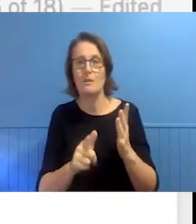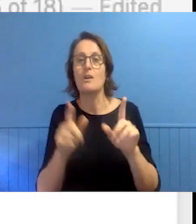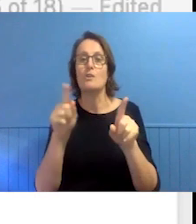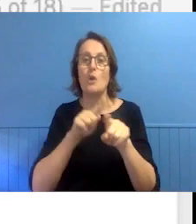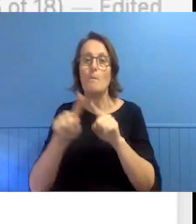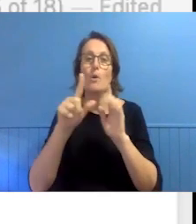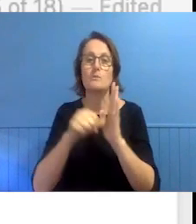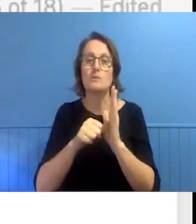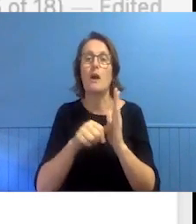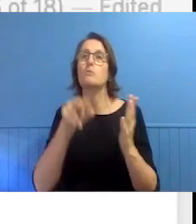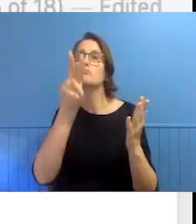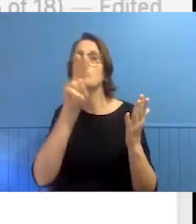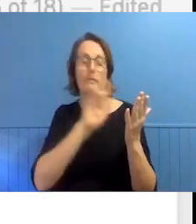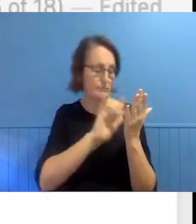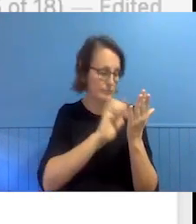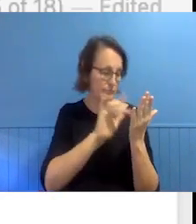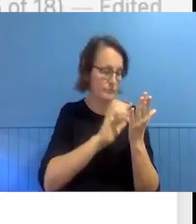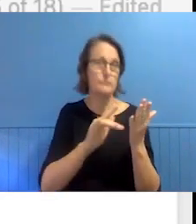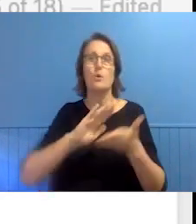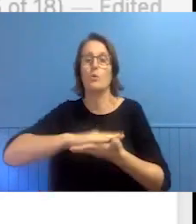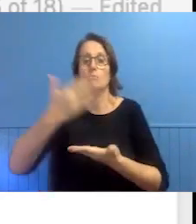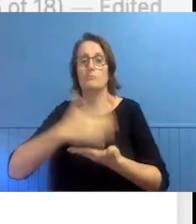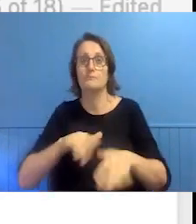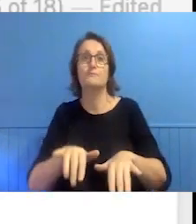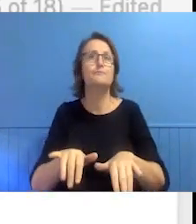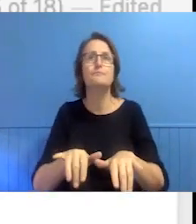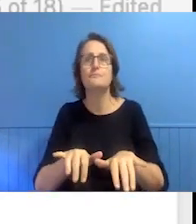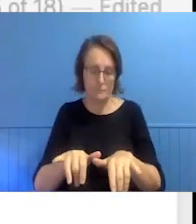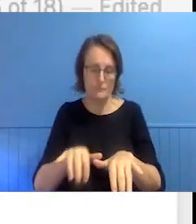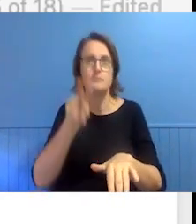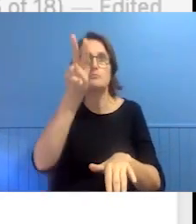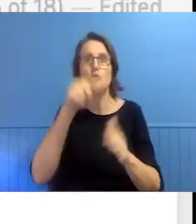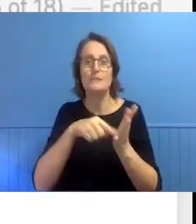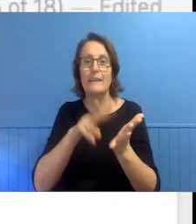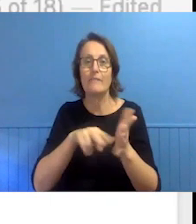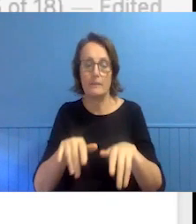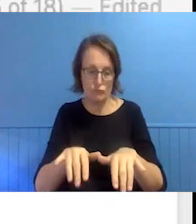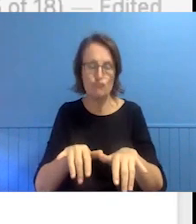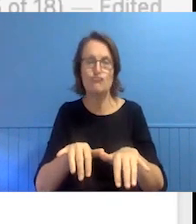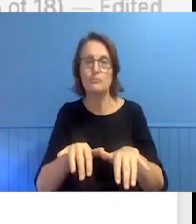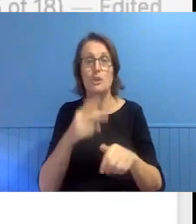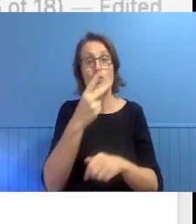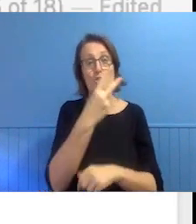social media while we're watching TV. 27% of us overall or 43% of